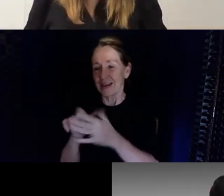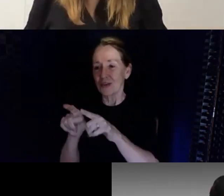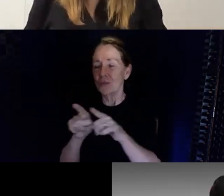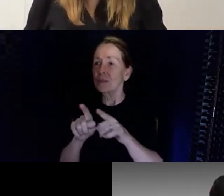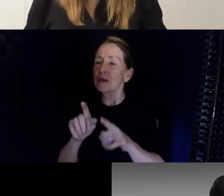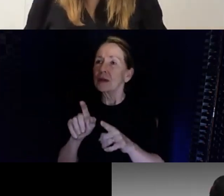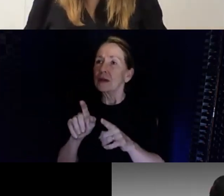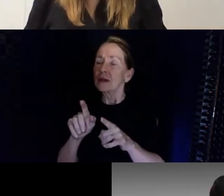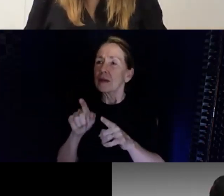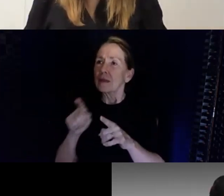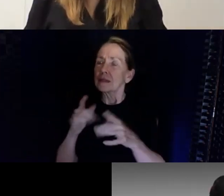MANY OF THEM HAVE LOST WORK. THIS WHOLE SERVICE DELIVERY MODEL HAS COMPLETELY CHANGED FOR INTERPRETING NOW.